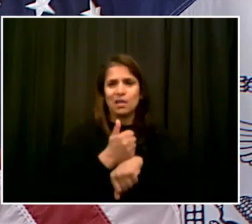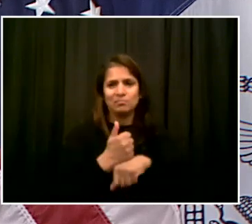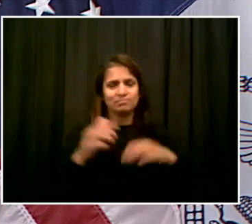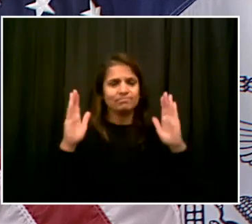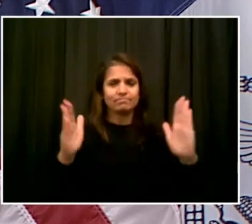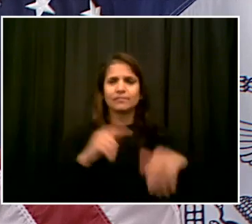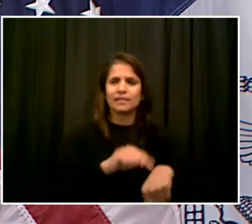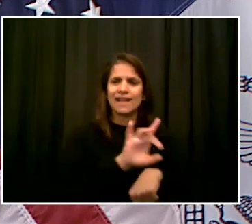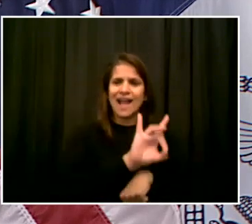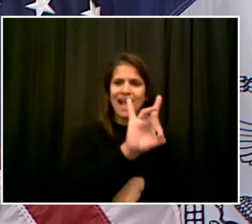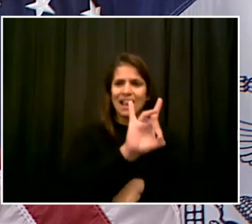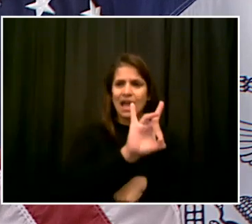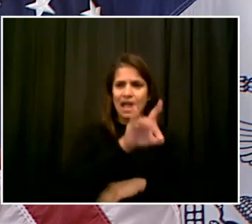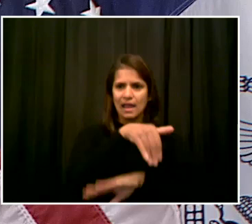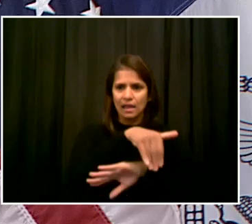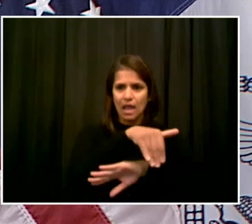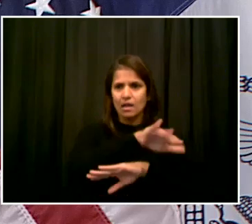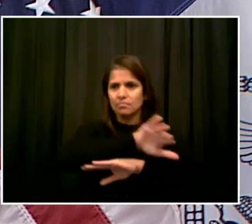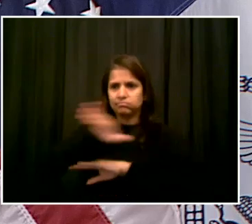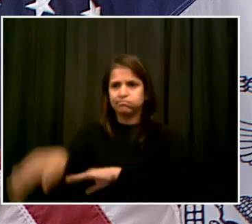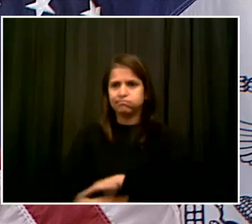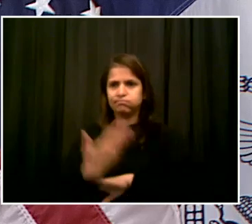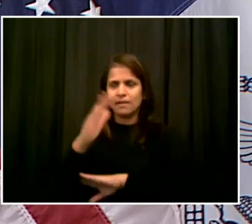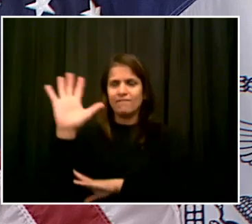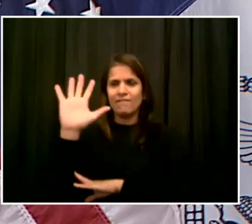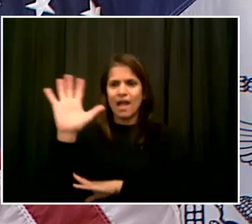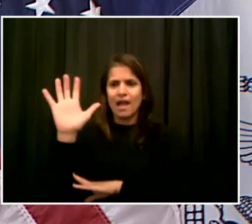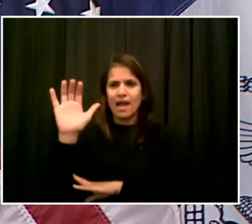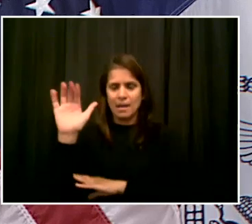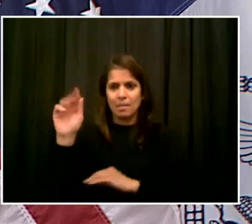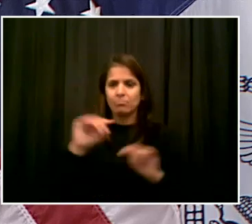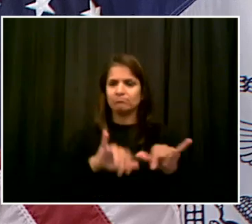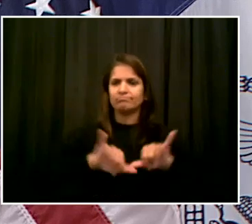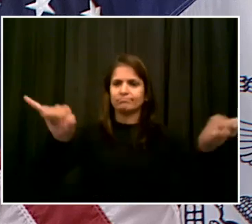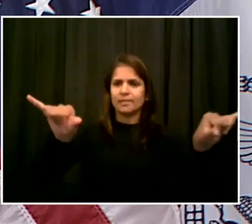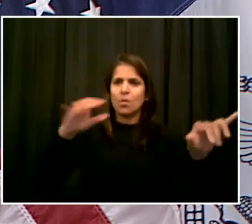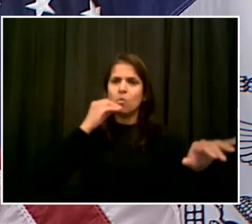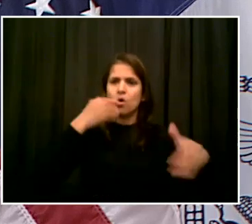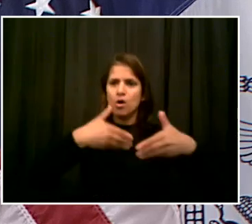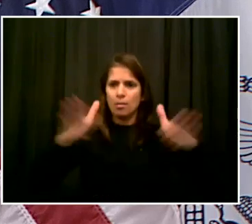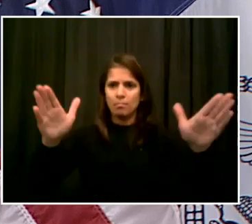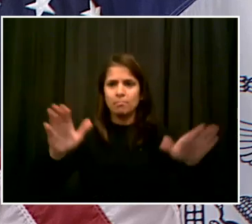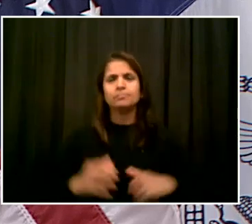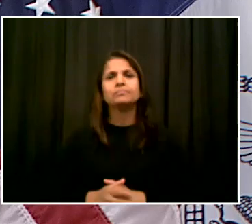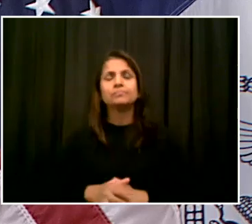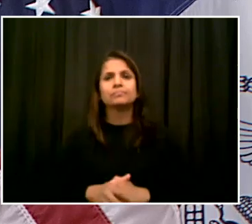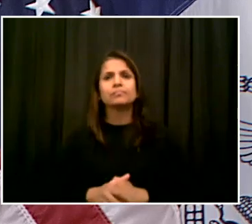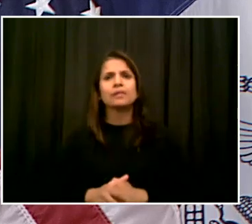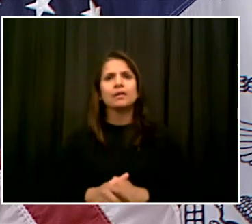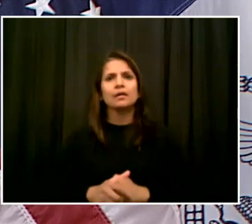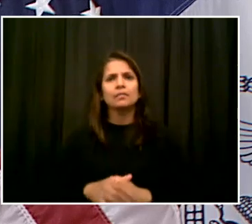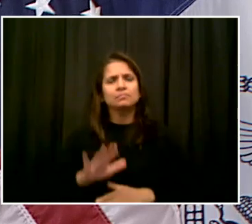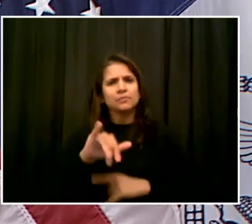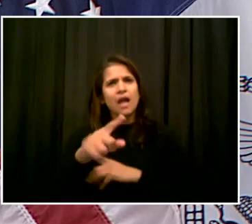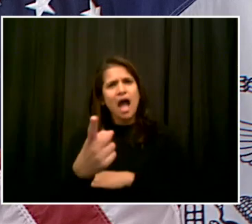E CI AND ARE DIFFERENT TH ANA T LOOF THE OTHER PLACES. TO YOUR QUESTION ABOUT THE